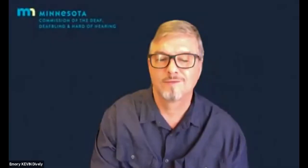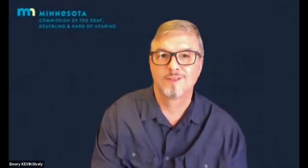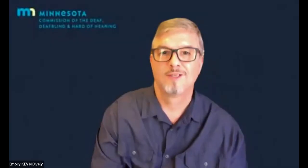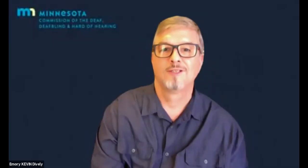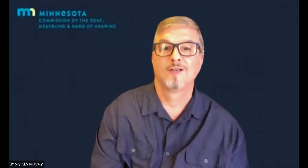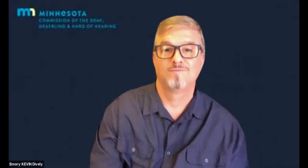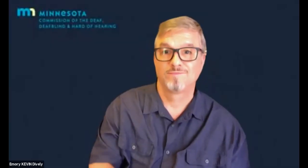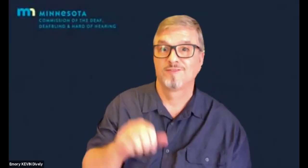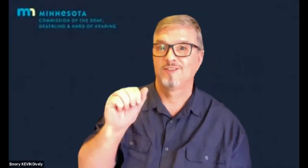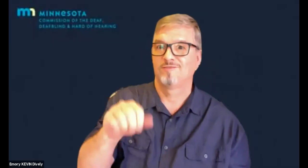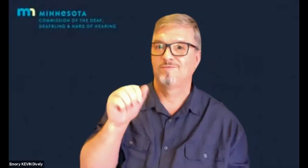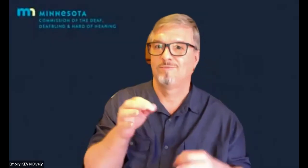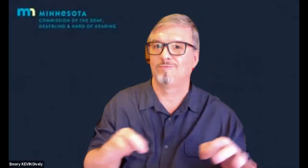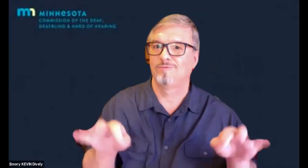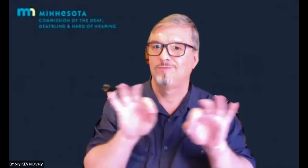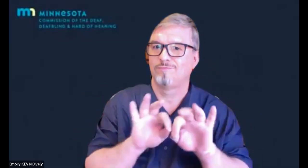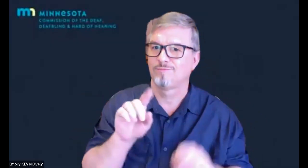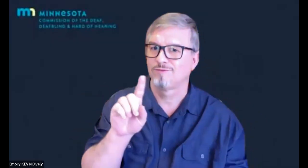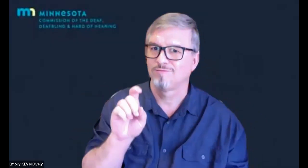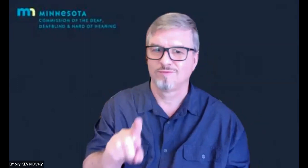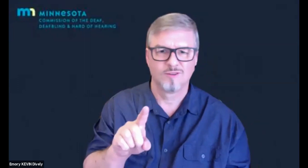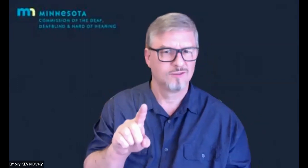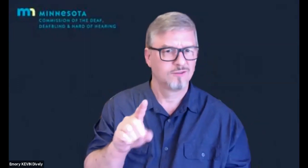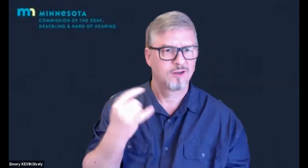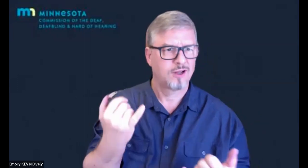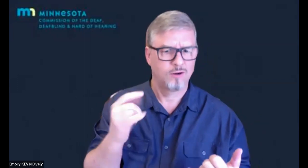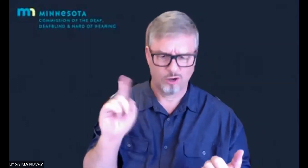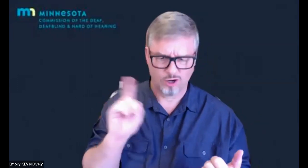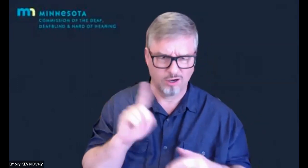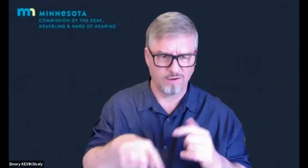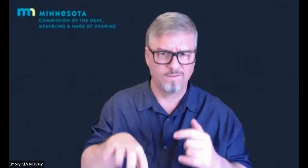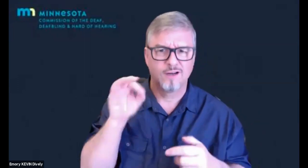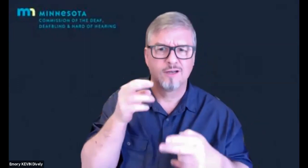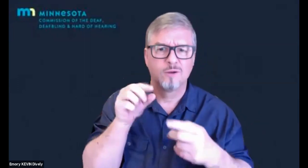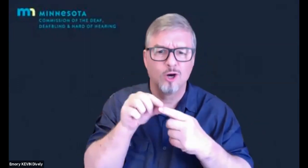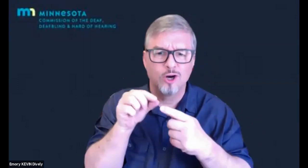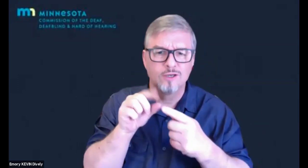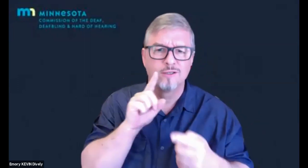II want to show that I am Deaf/DeafBlind/and hard of hearing but I don't see it in the